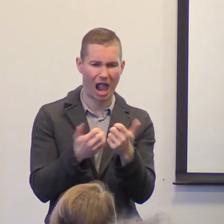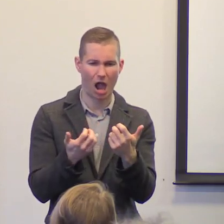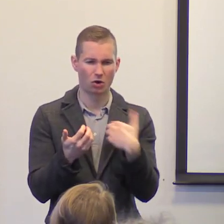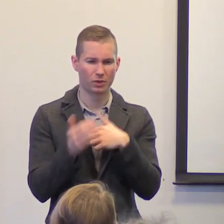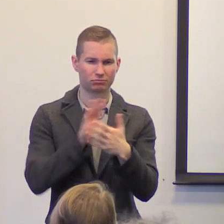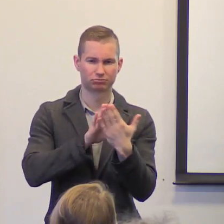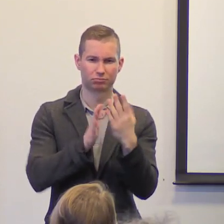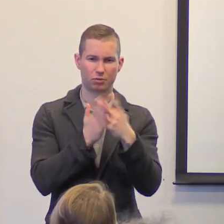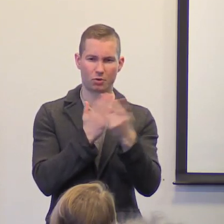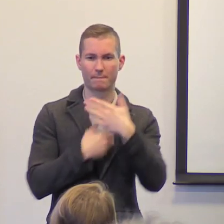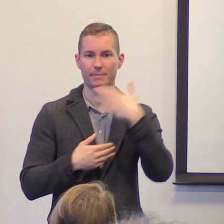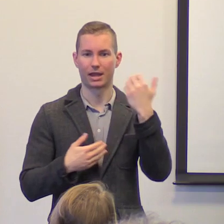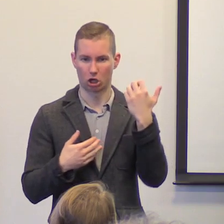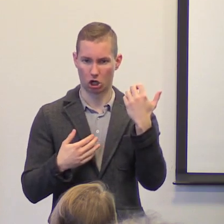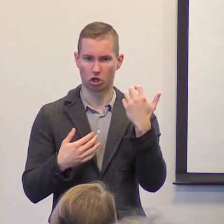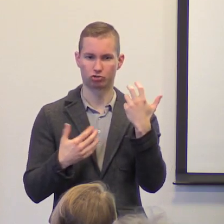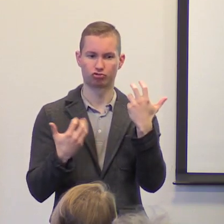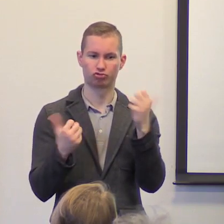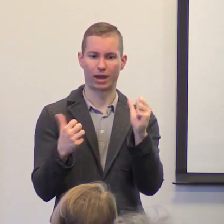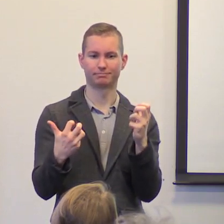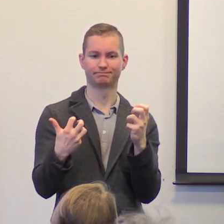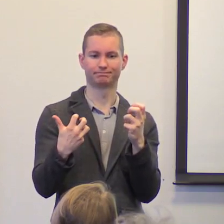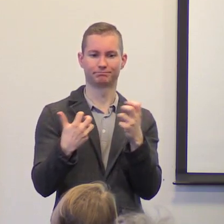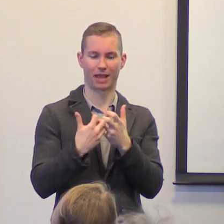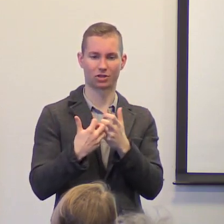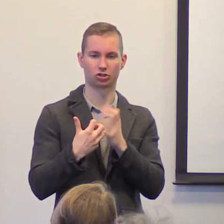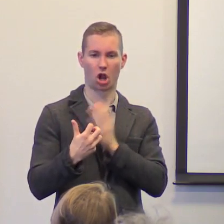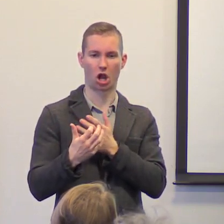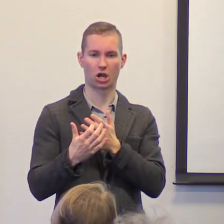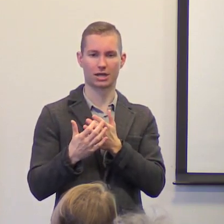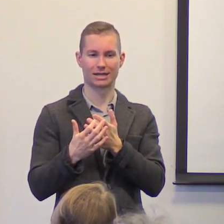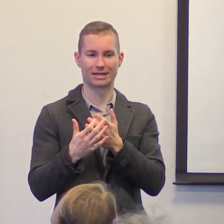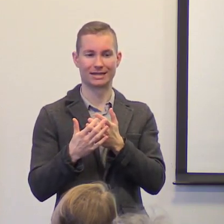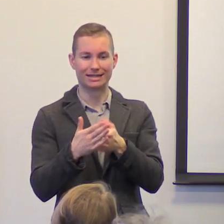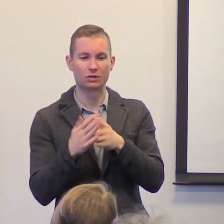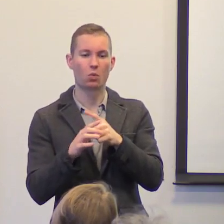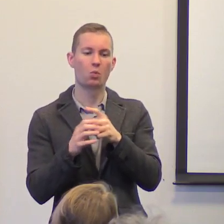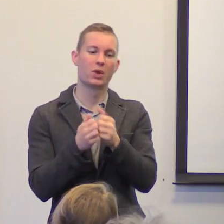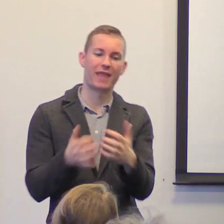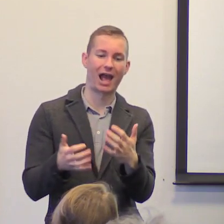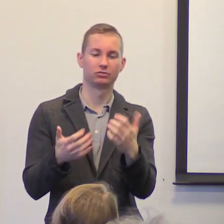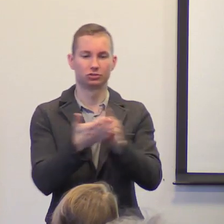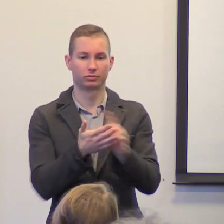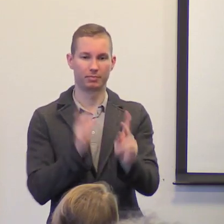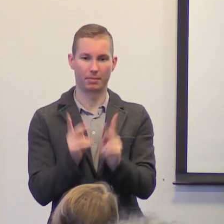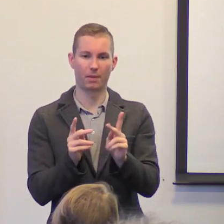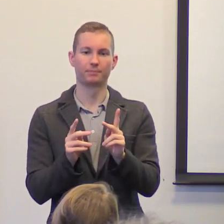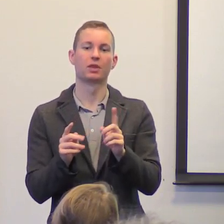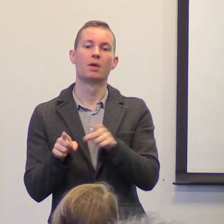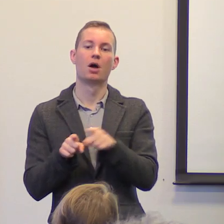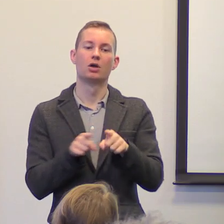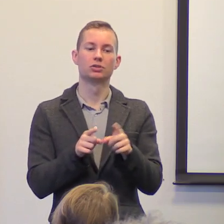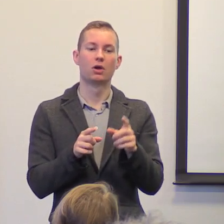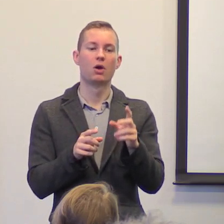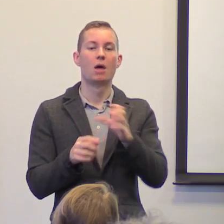run a program better to do what we need to do without being unnecessarily discriminatory?" But also involved with the use of force by police officers.